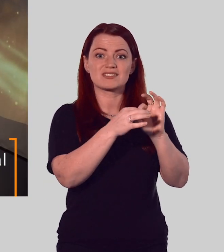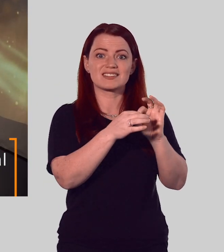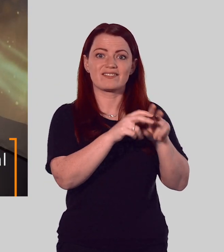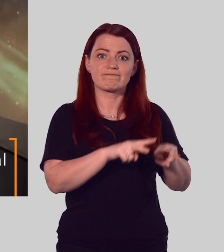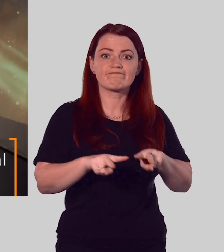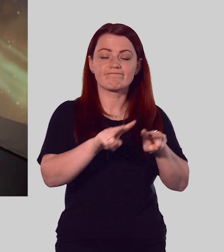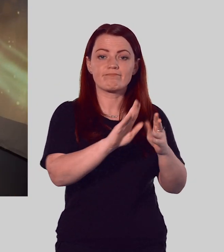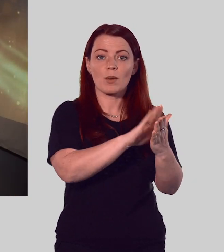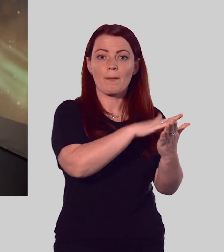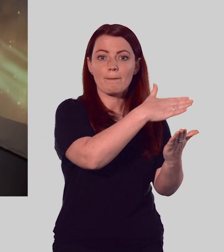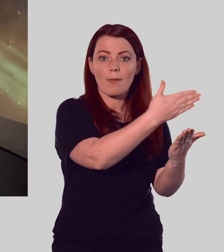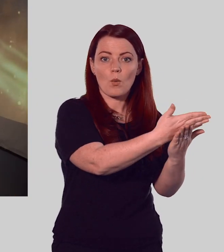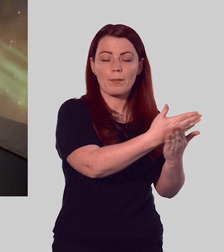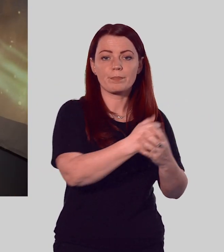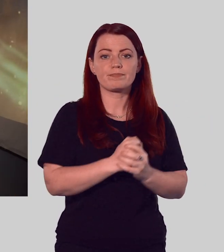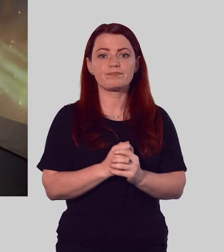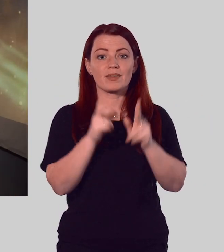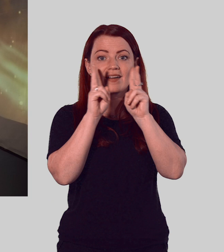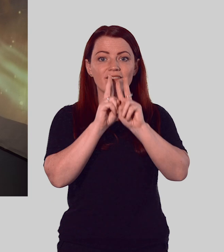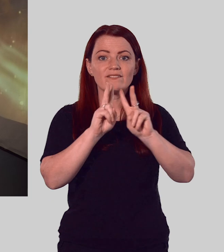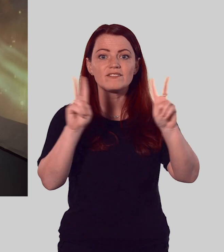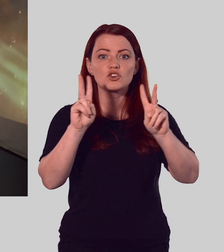a visual spoken word album,